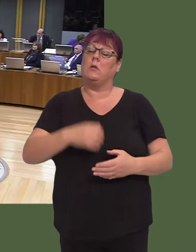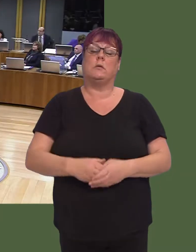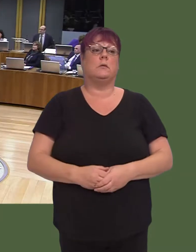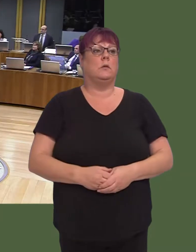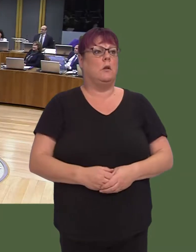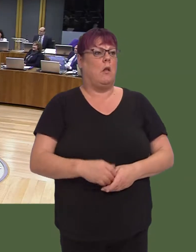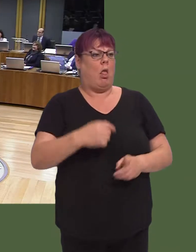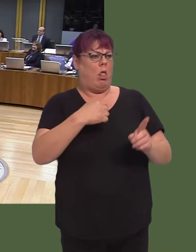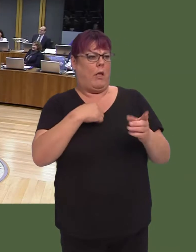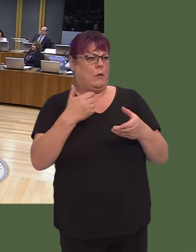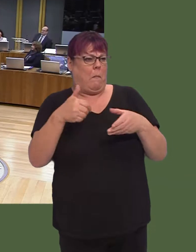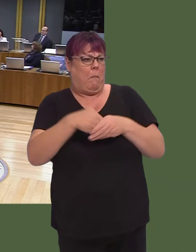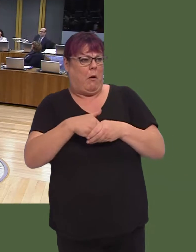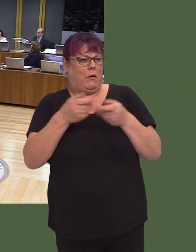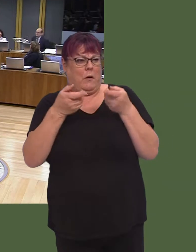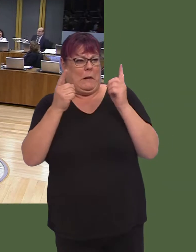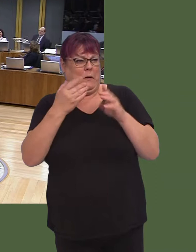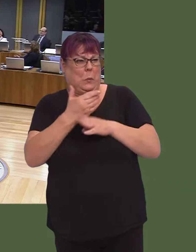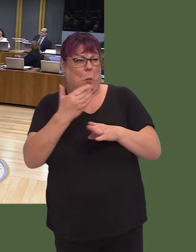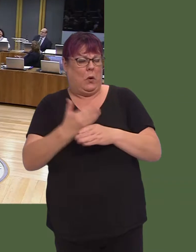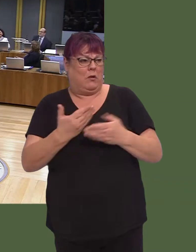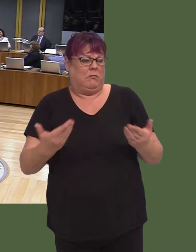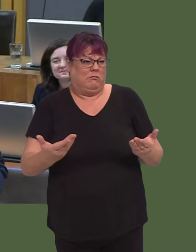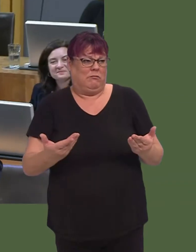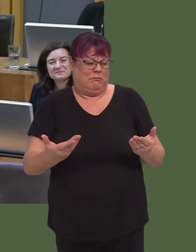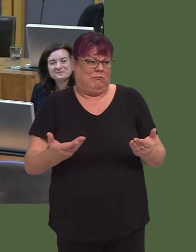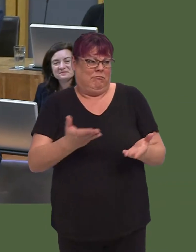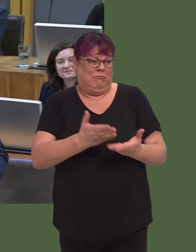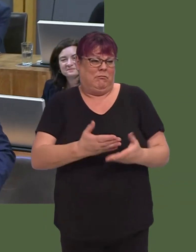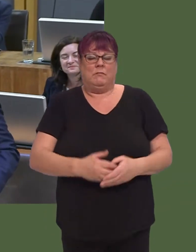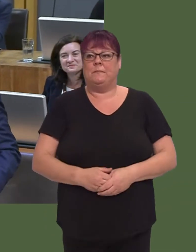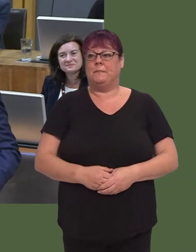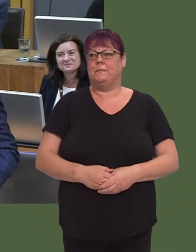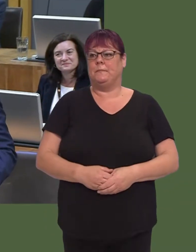Carwyn Jones AM: Well, that is not within the portfolio of the Minister, I can assure